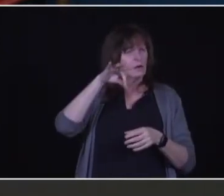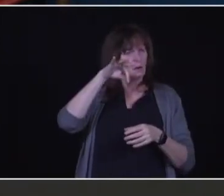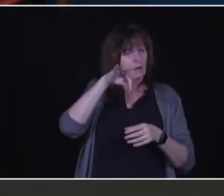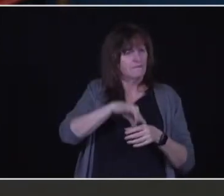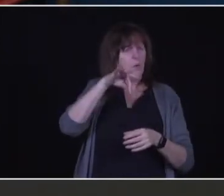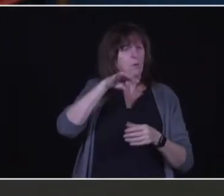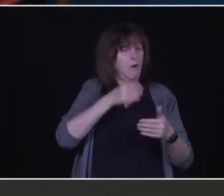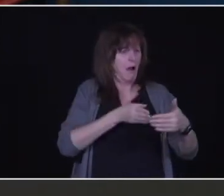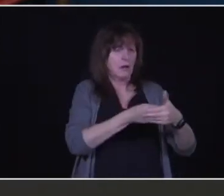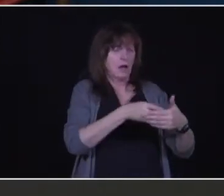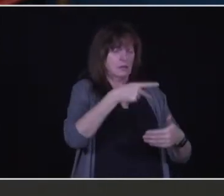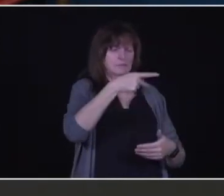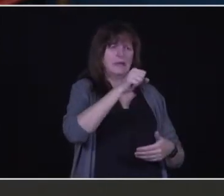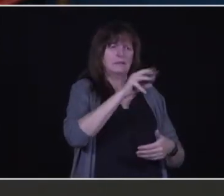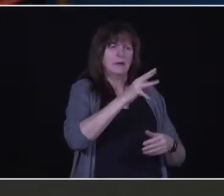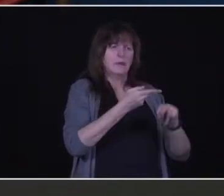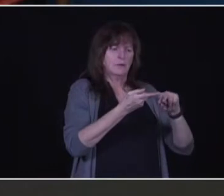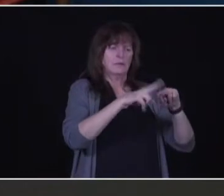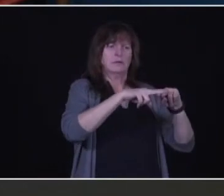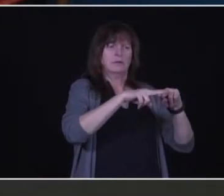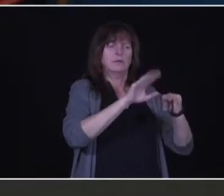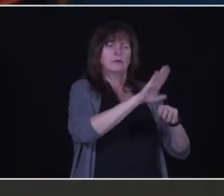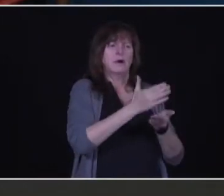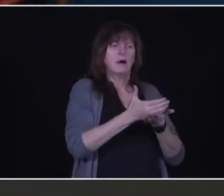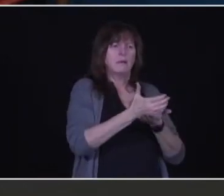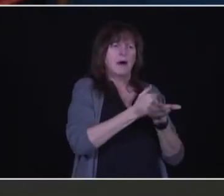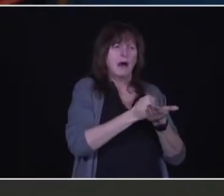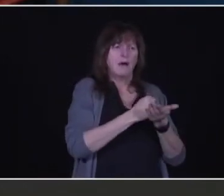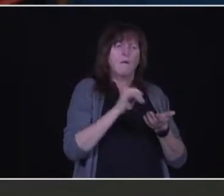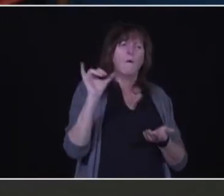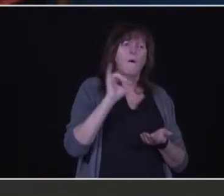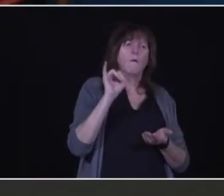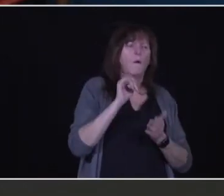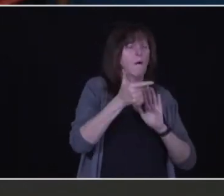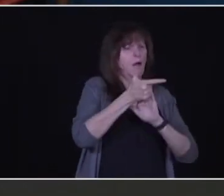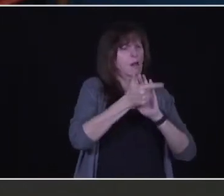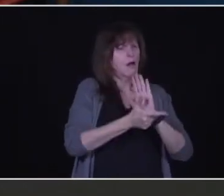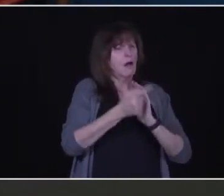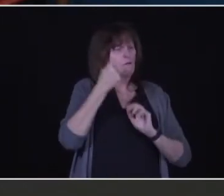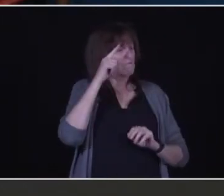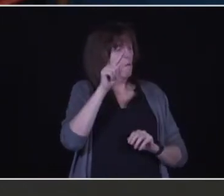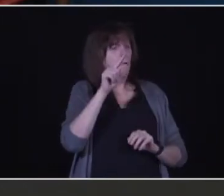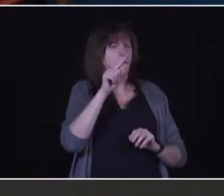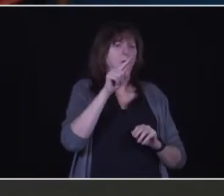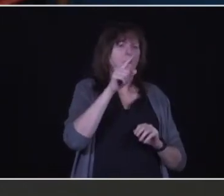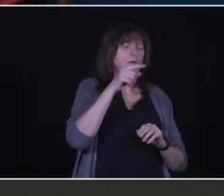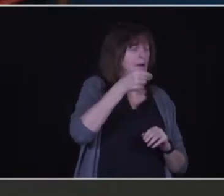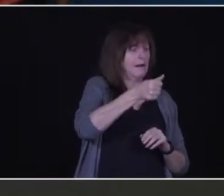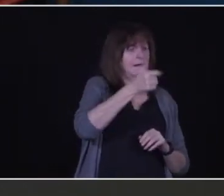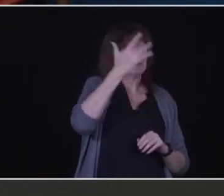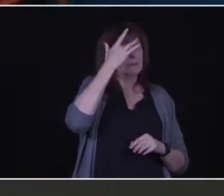Premier, today your government voted against giving emotional support workers a pay raise, but at the same time your government has invested